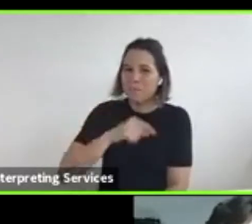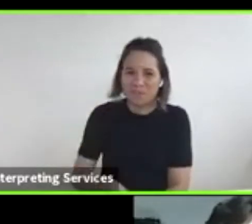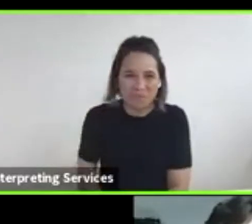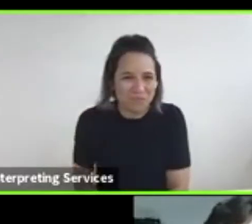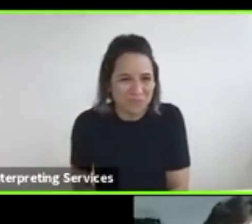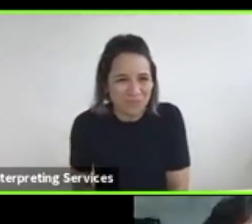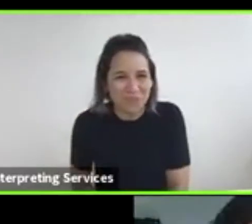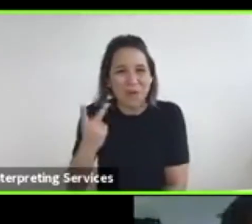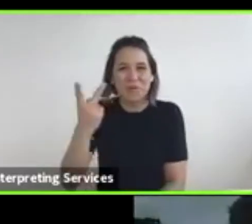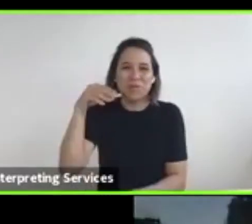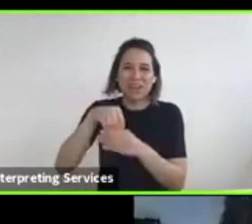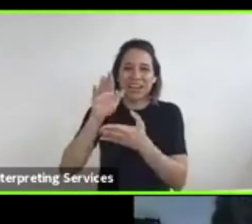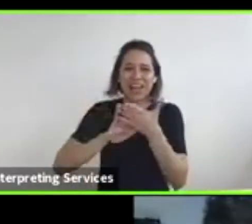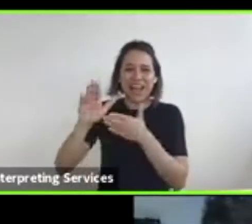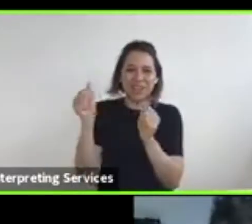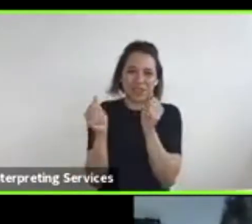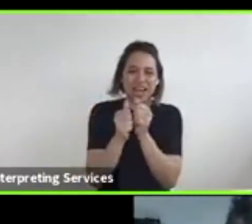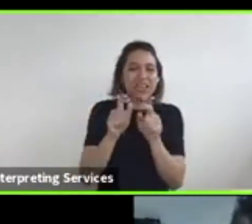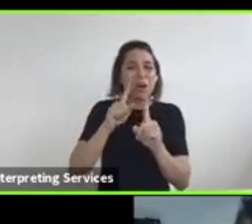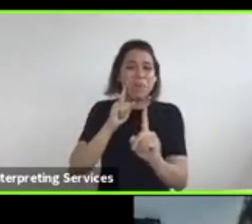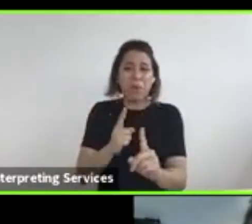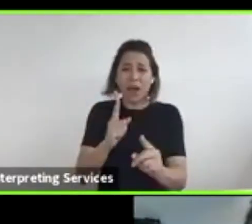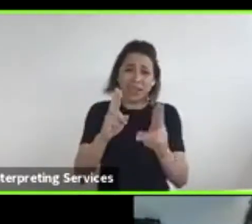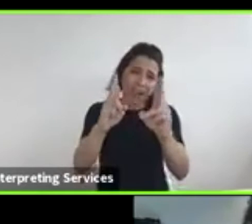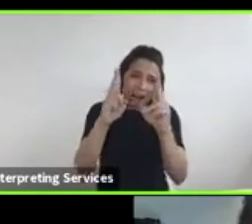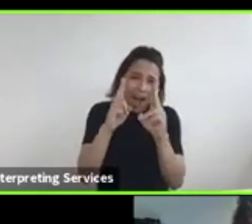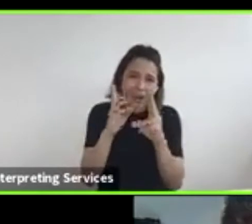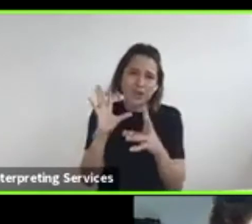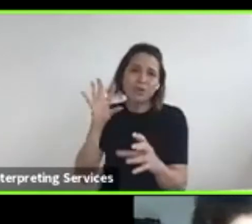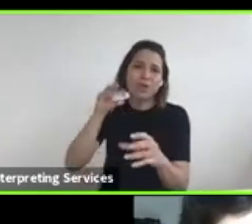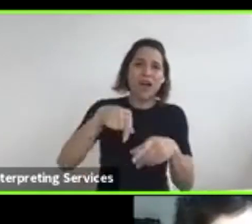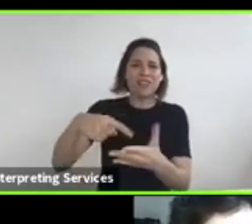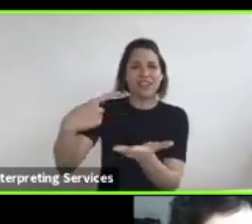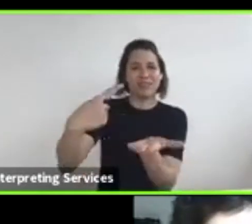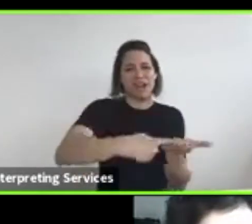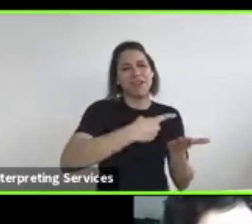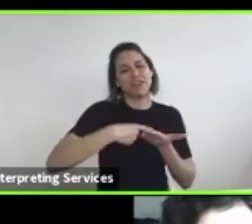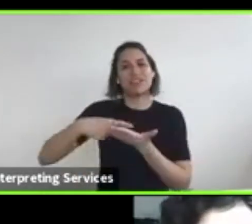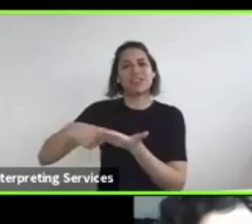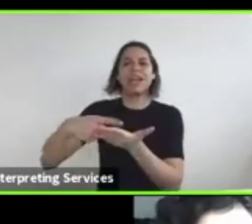REALLY QUITE AN HONOR, TO BE APART OF THIS CONVERSATION, AND TO BE, WELCOMED, TO THIS